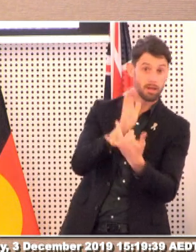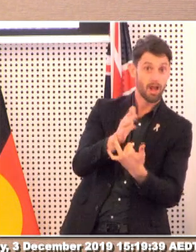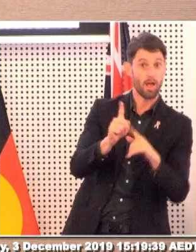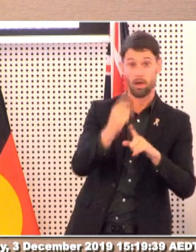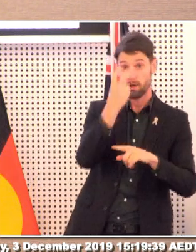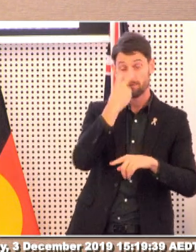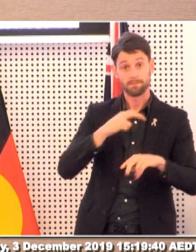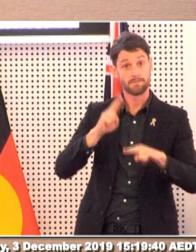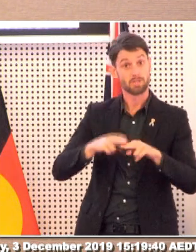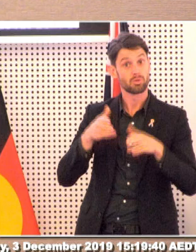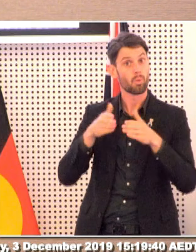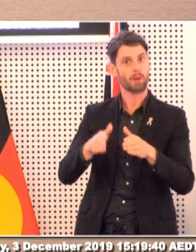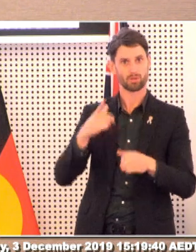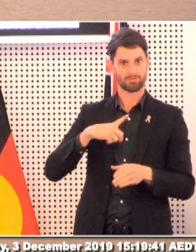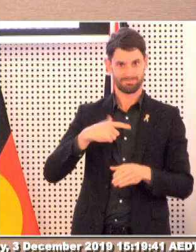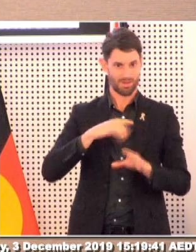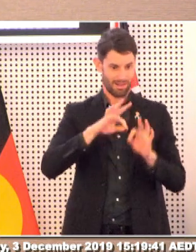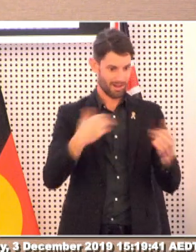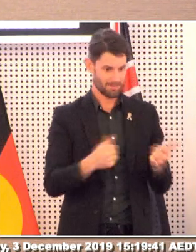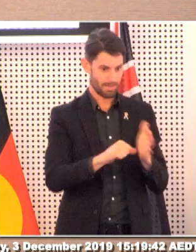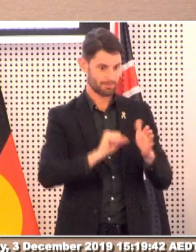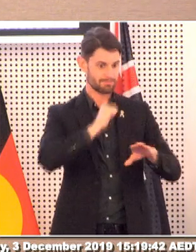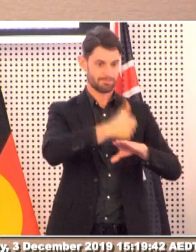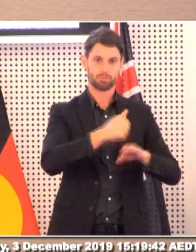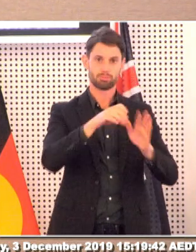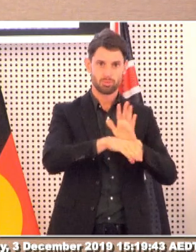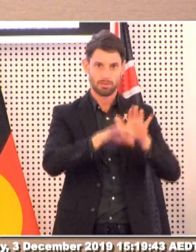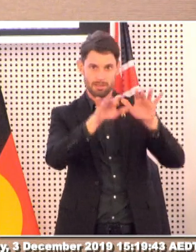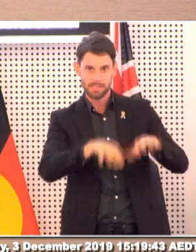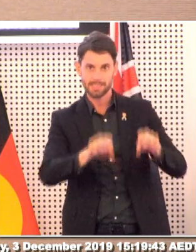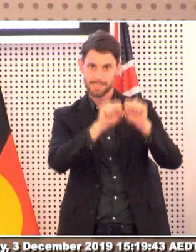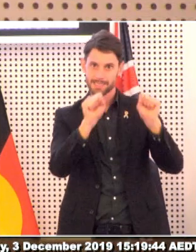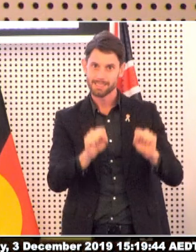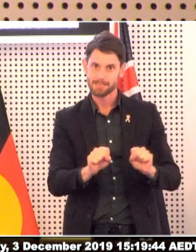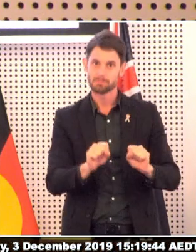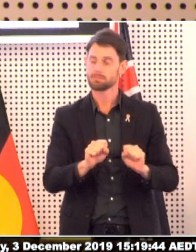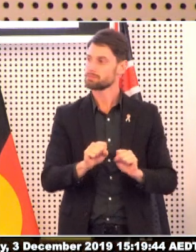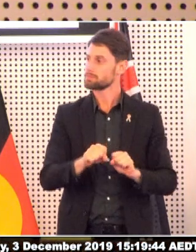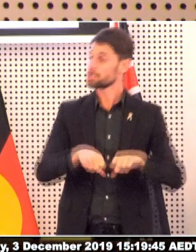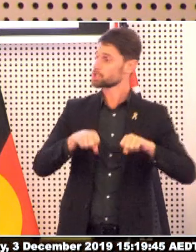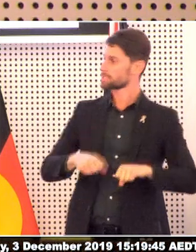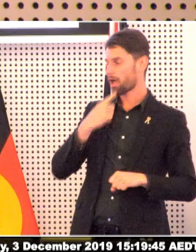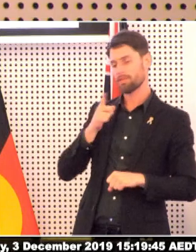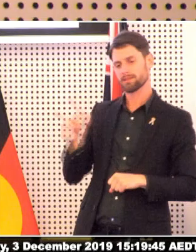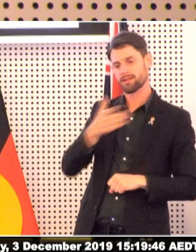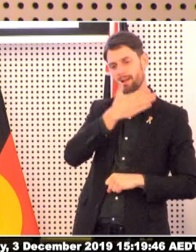But nonetheless, the Community Visitors are really good folk who give - - - It’s enough to warm the heart of a Luddite. Indeed.